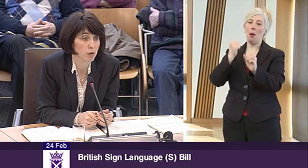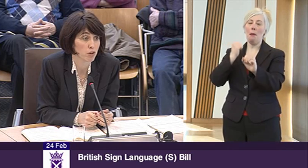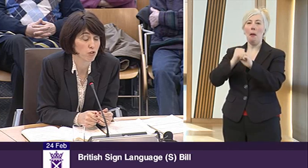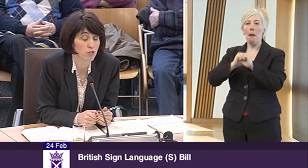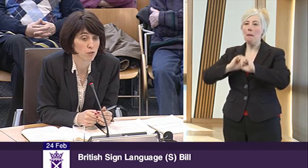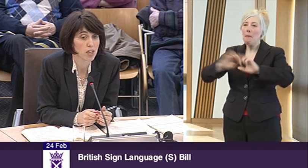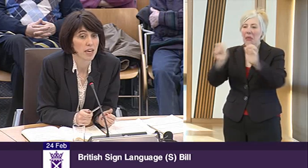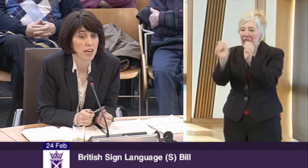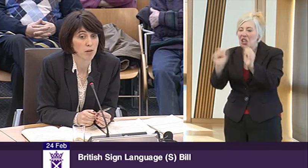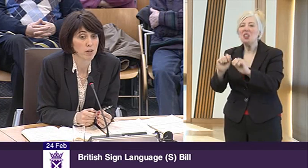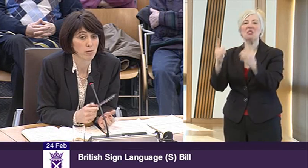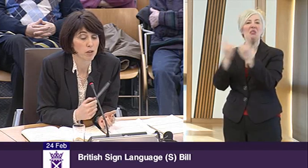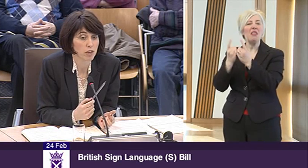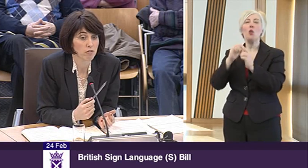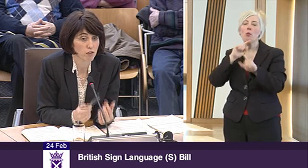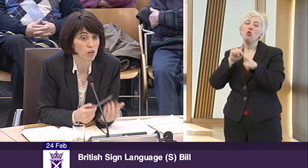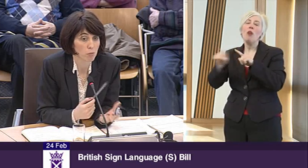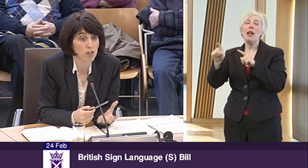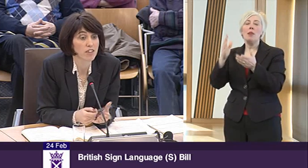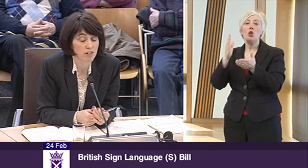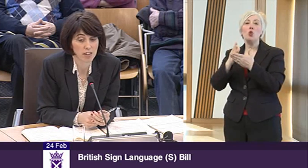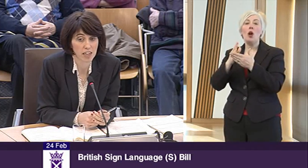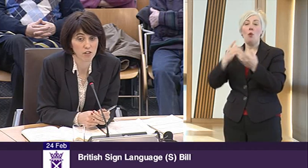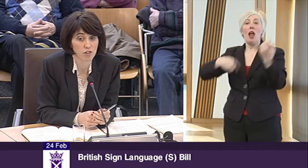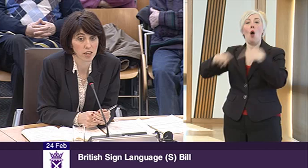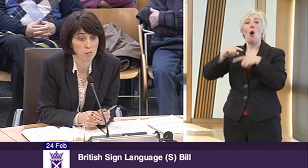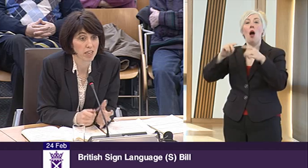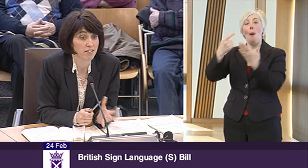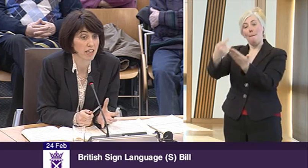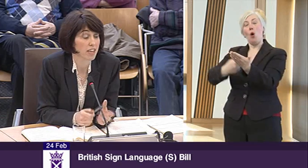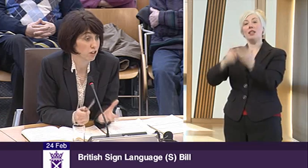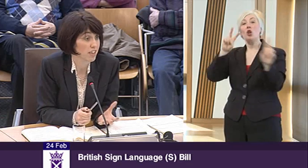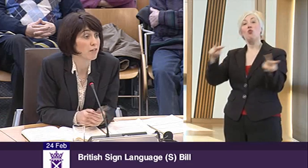in the publications that we produce. When we review our policy on that, we will ensure